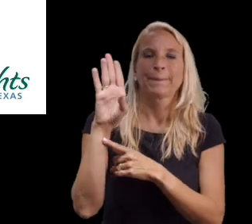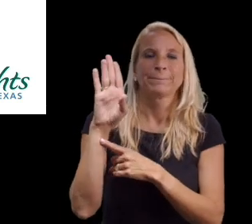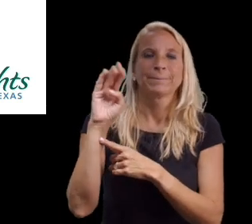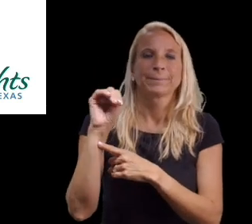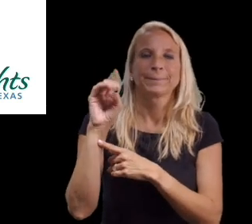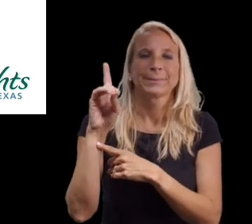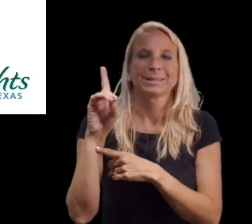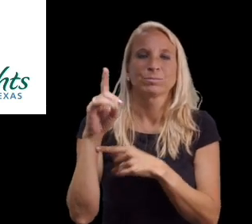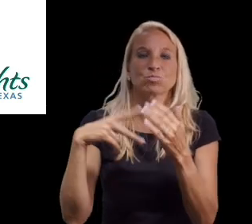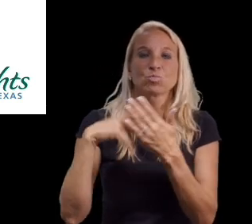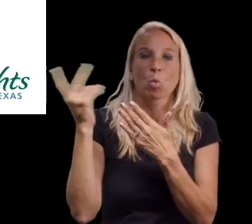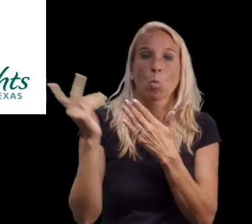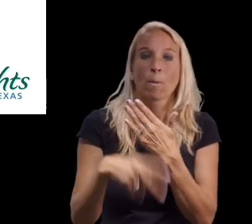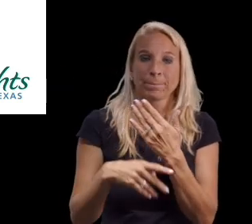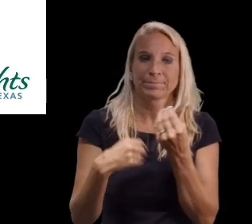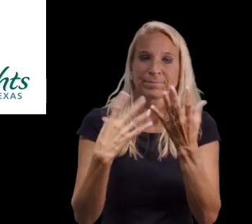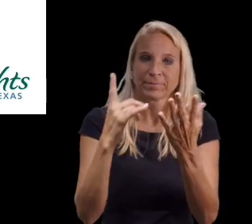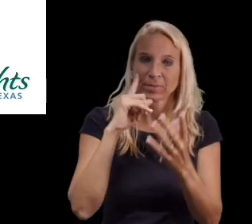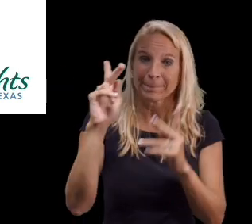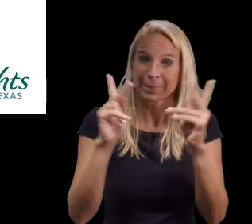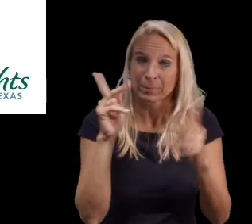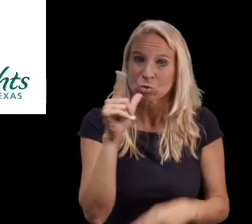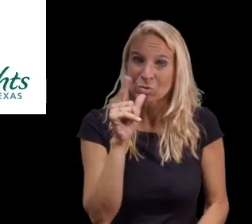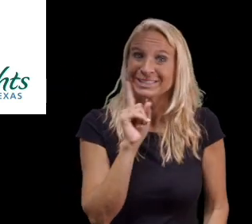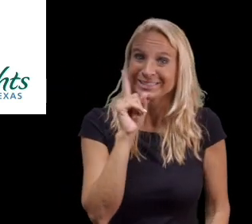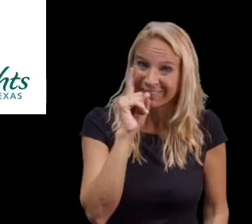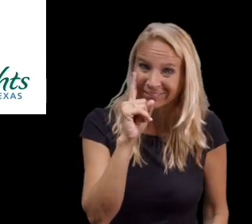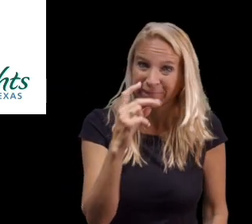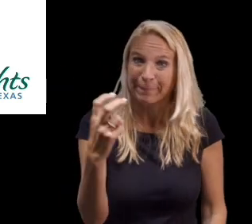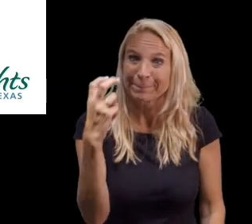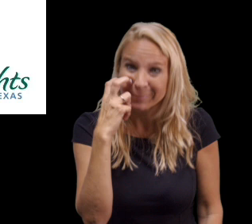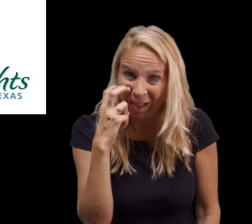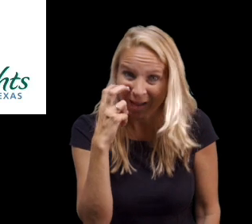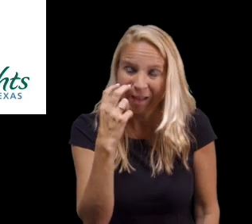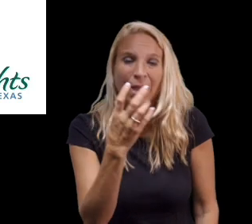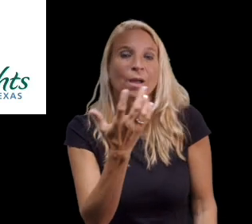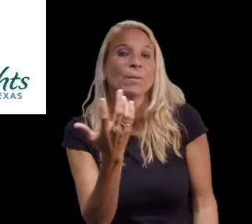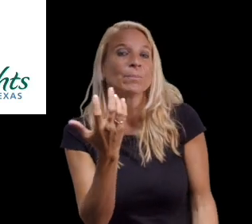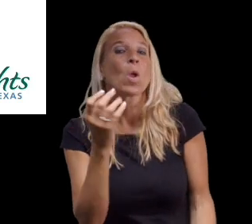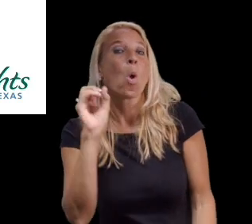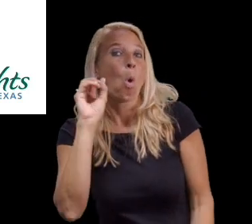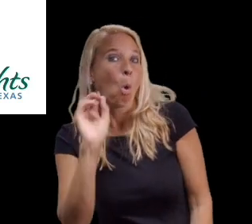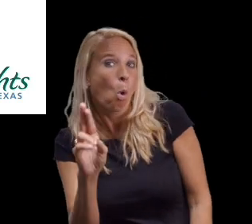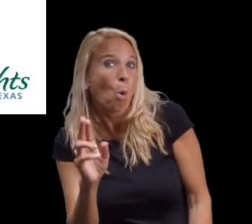The DBMD program provides services for people who are deaf, blind or have a condition